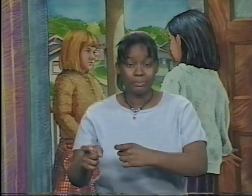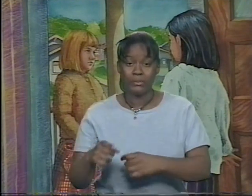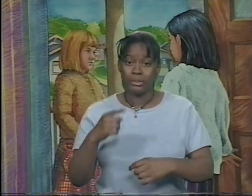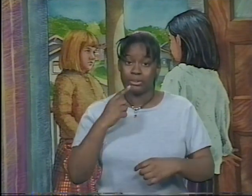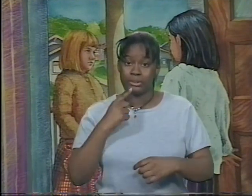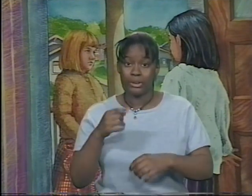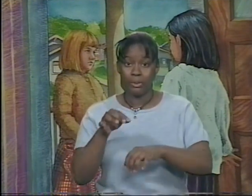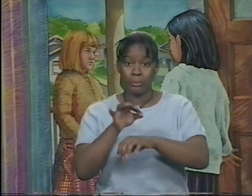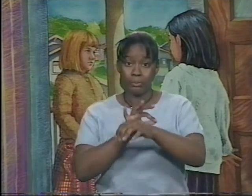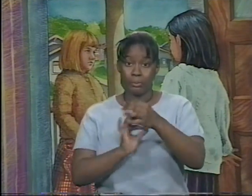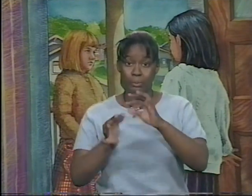and she looked just as sad as Emi felt.